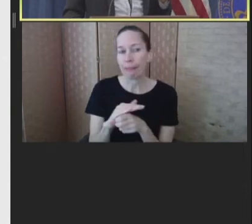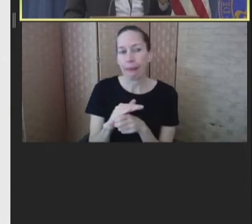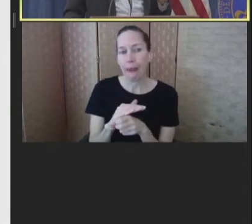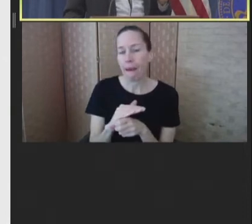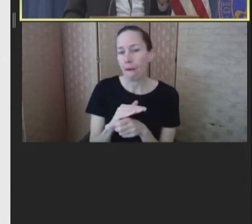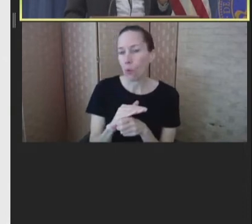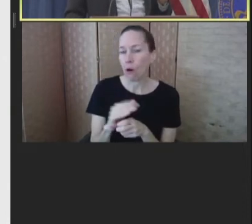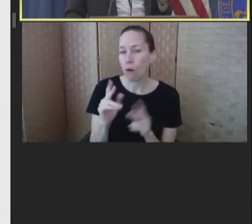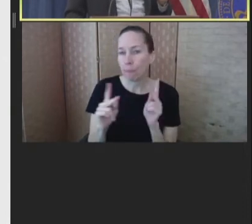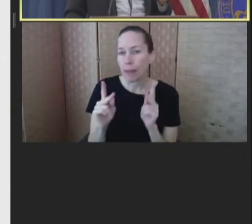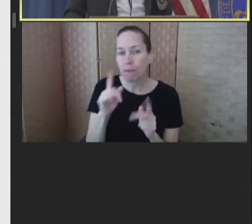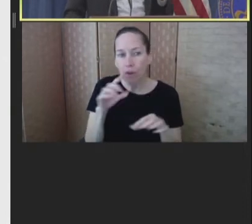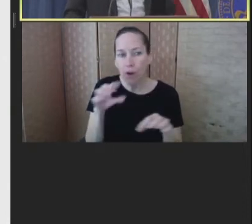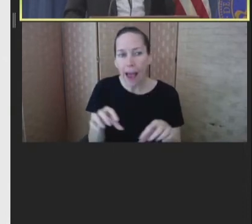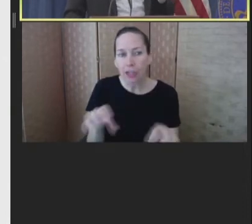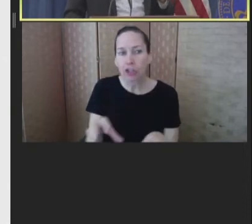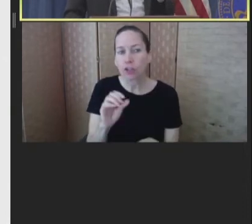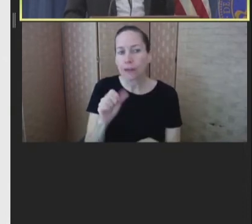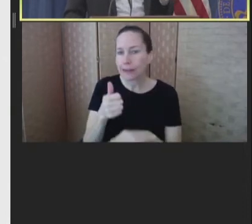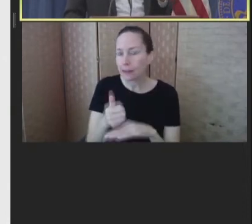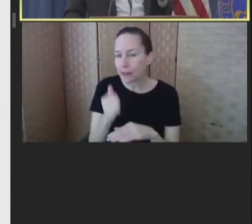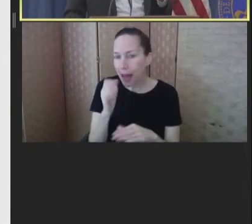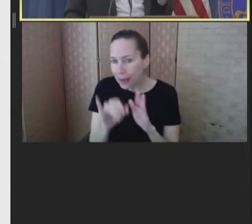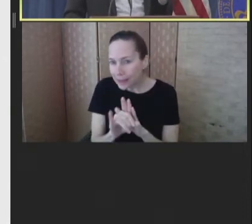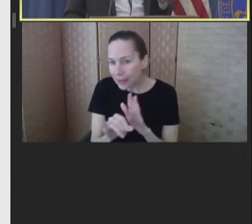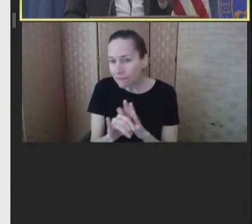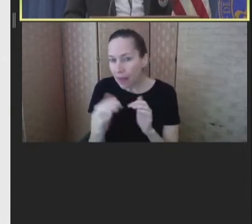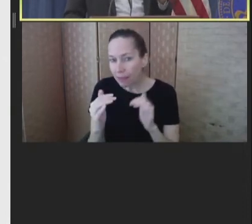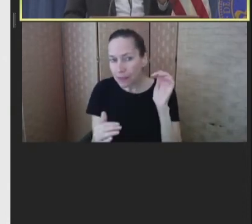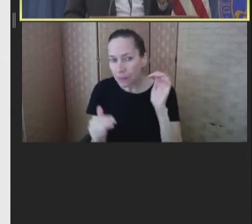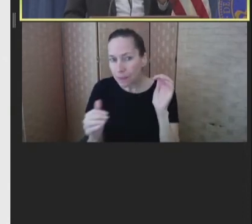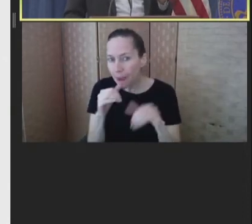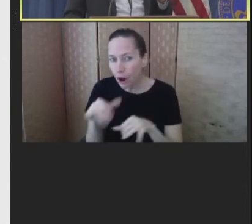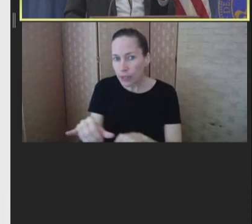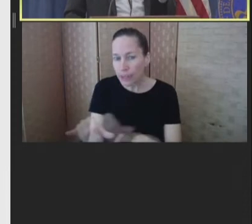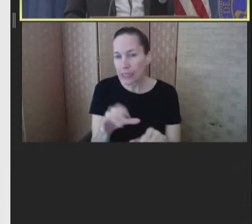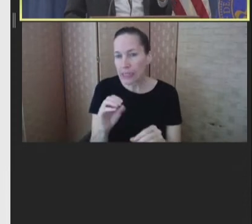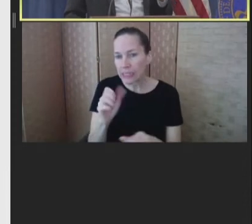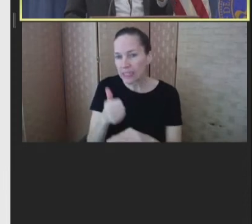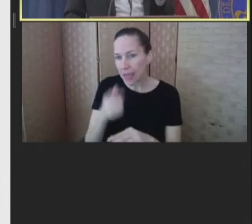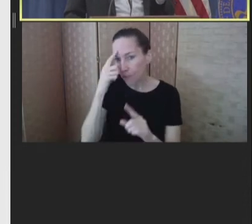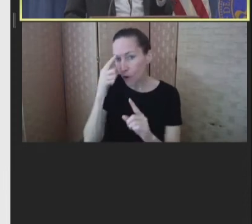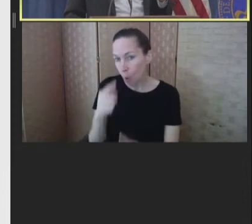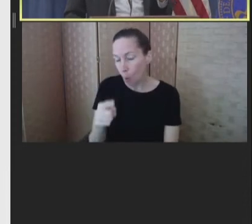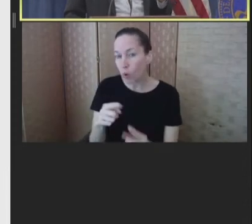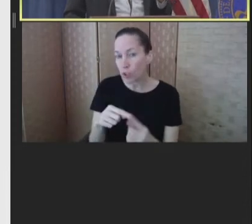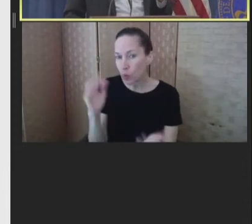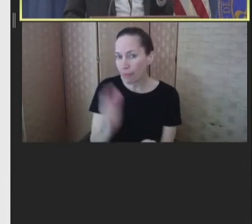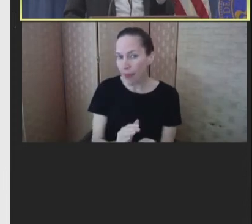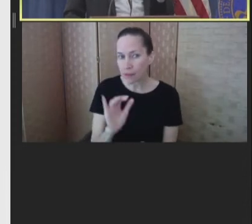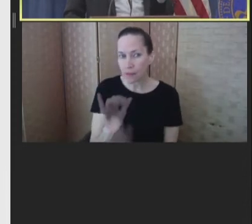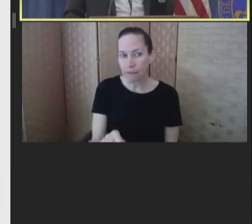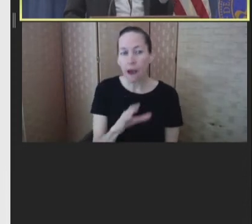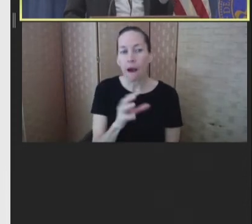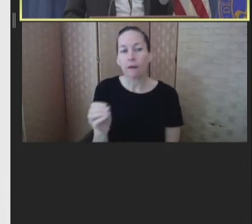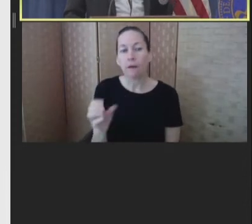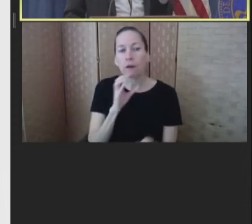goals to narrow them. We communicated for impact by fostering trust, by listening, and learning. And that, I think, was the most important element.